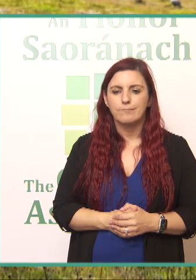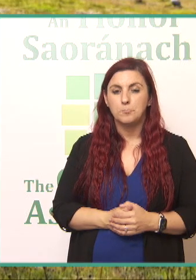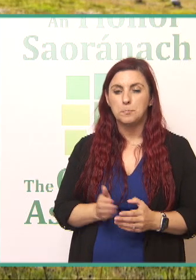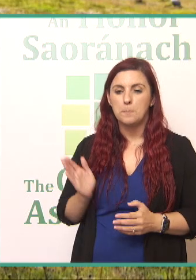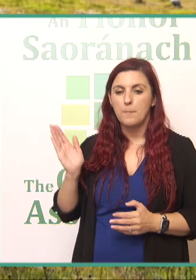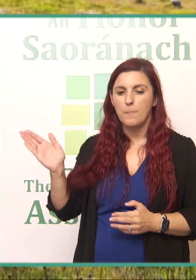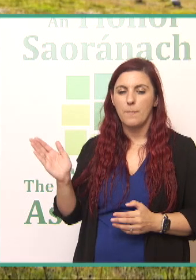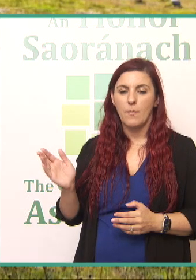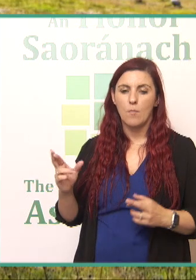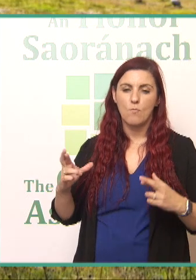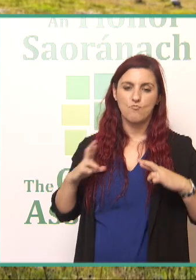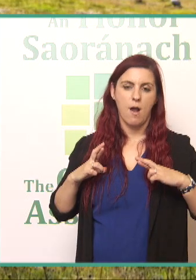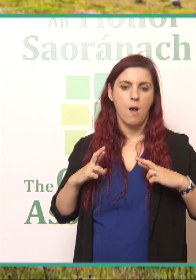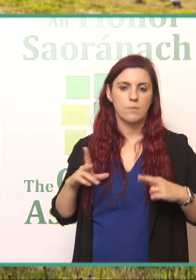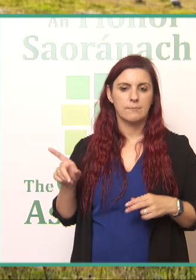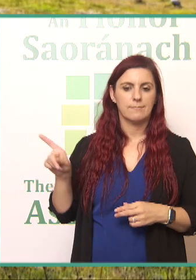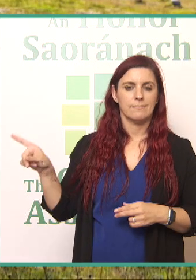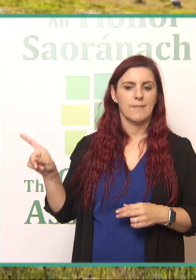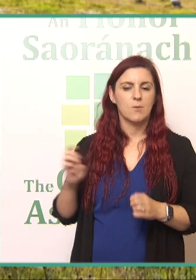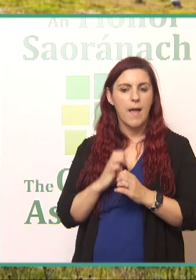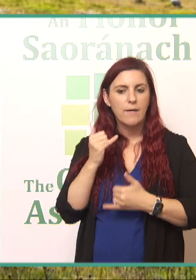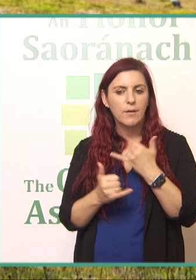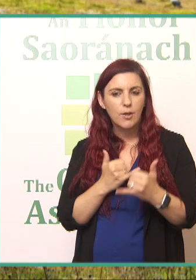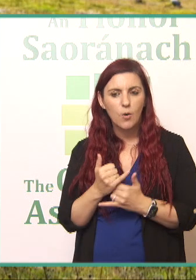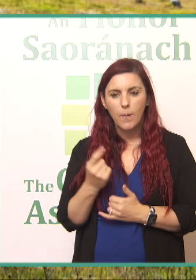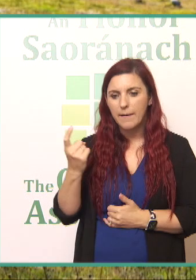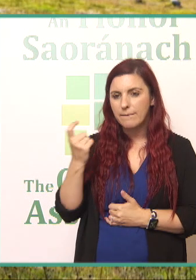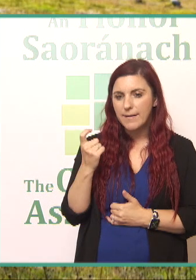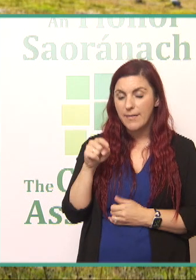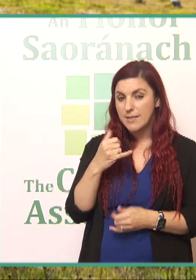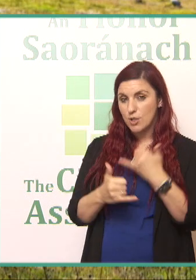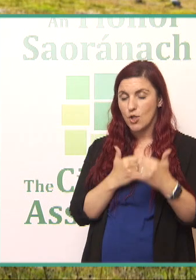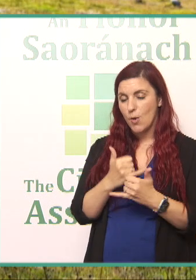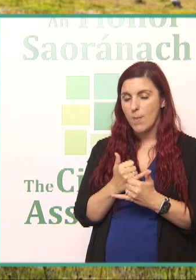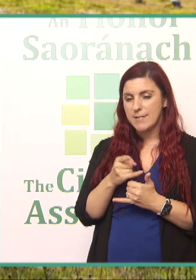Festival so every year we invite a farmer and this particular year is IFA Ford an amazing young